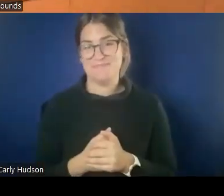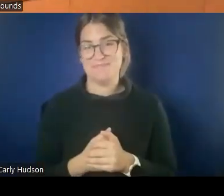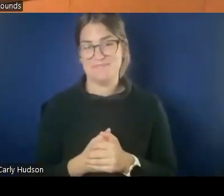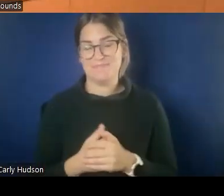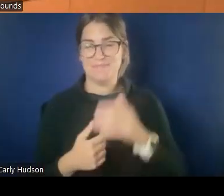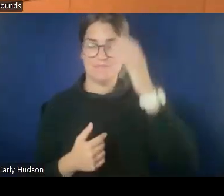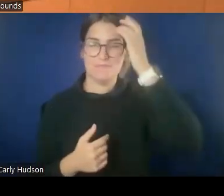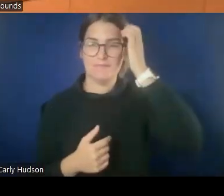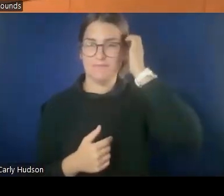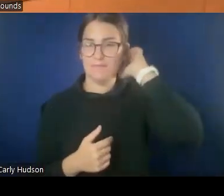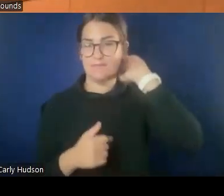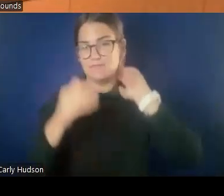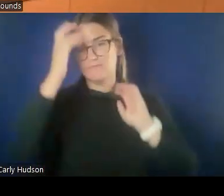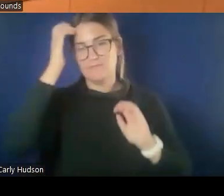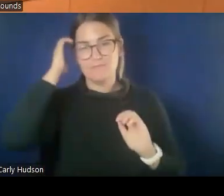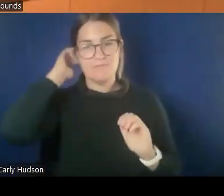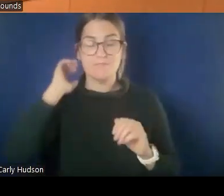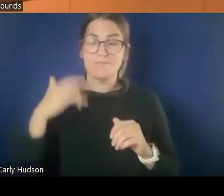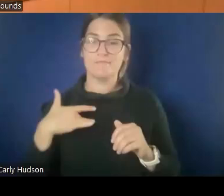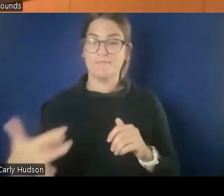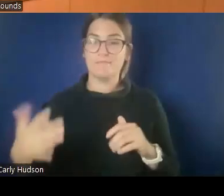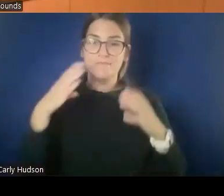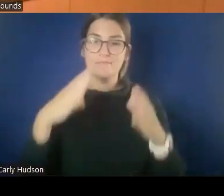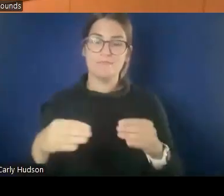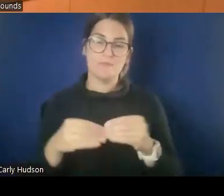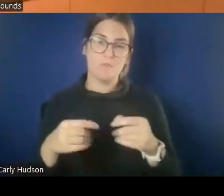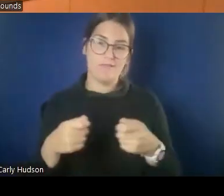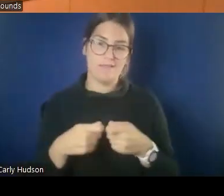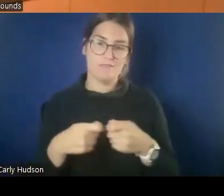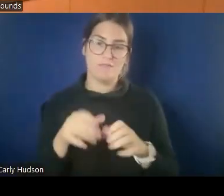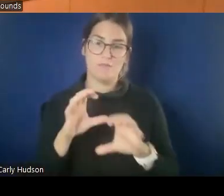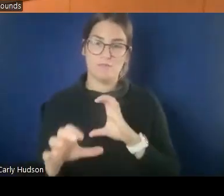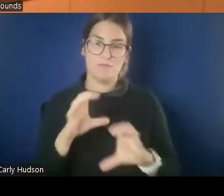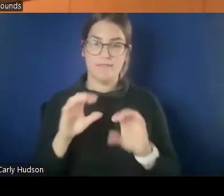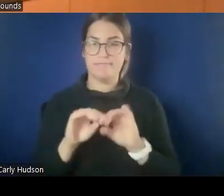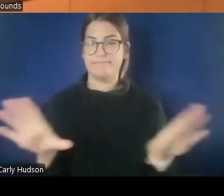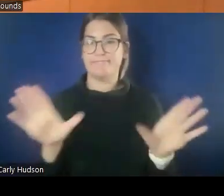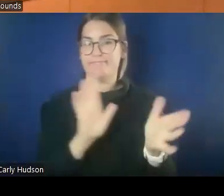uh sort of focus on electronic means of communications and Outreach which doesn't really